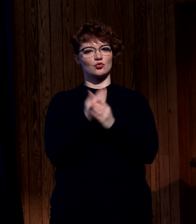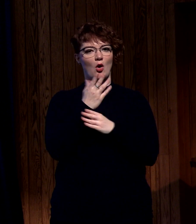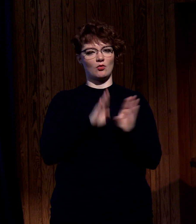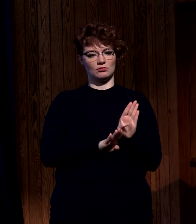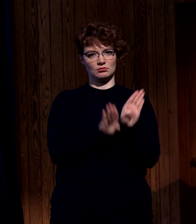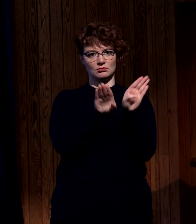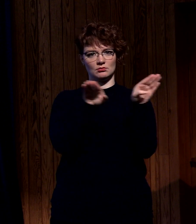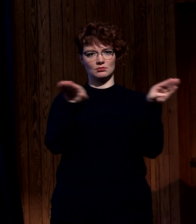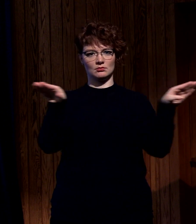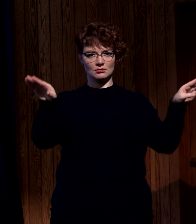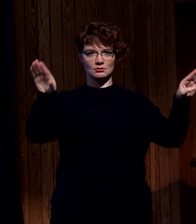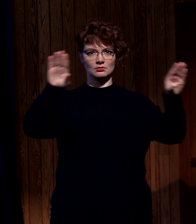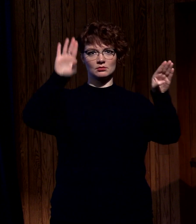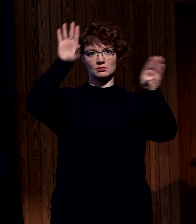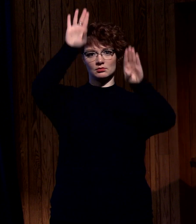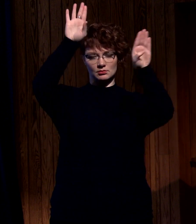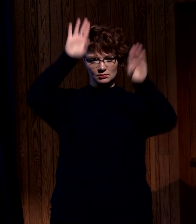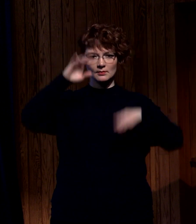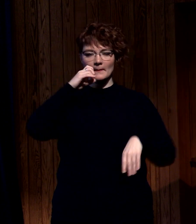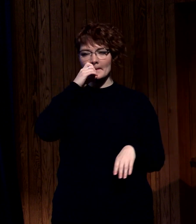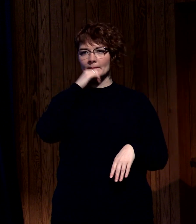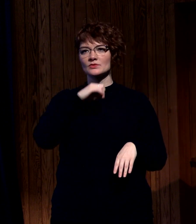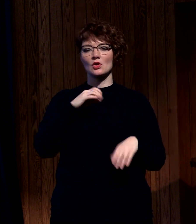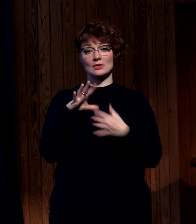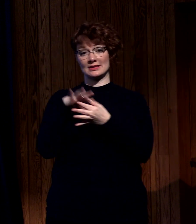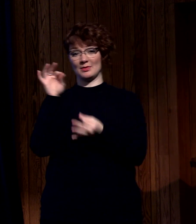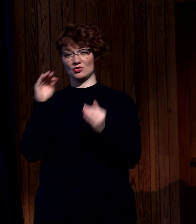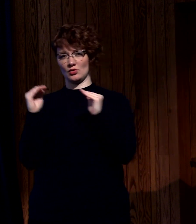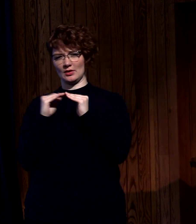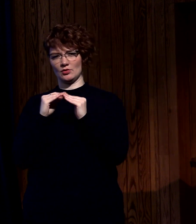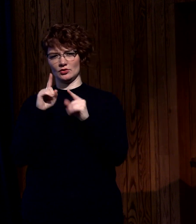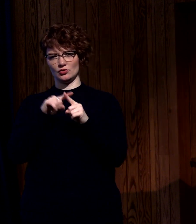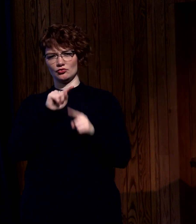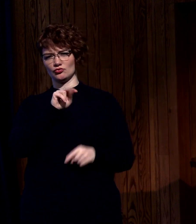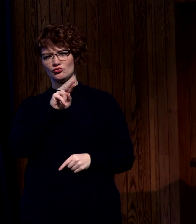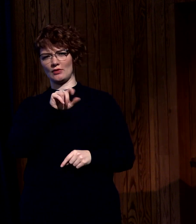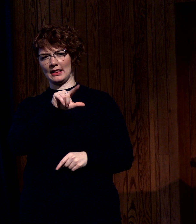what is the spiritual equivalent of a trellis? The ancient